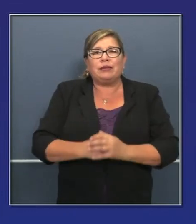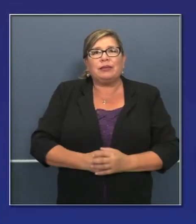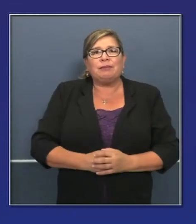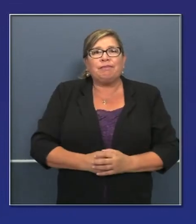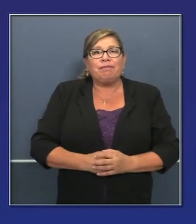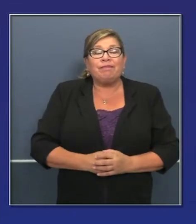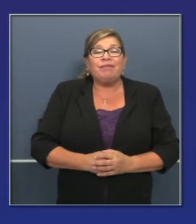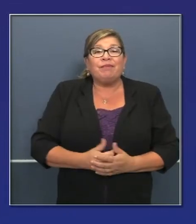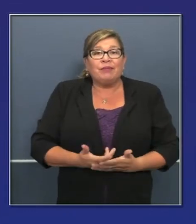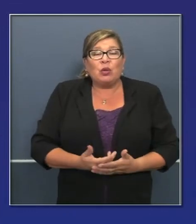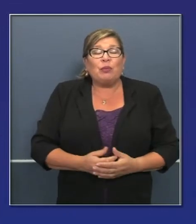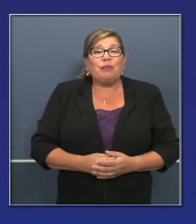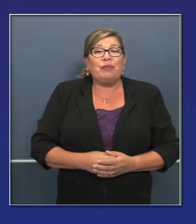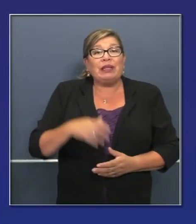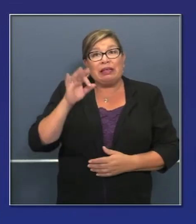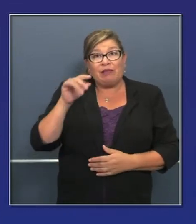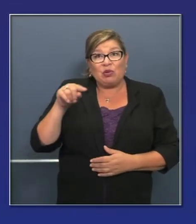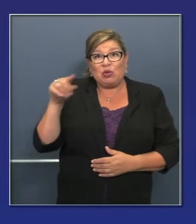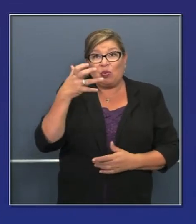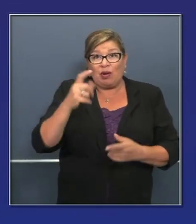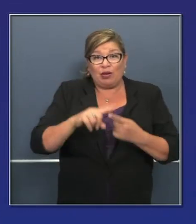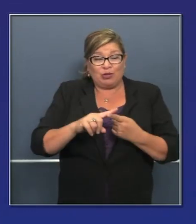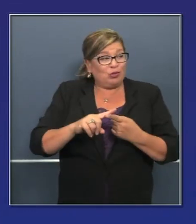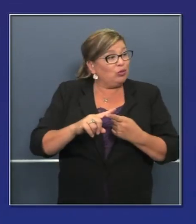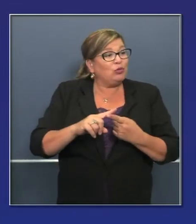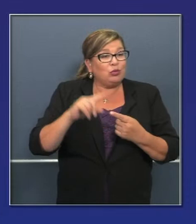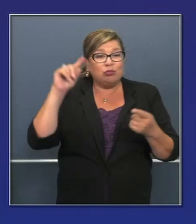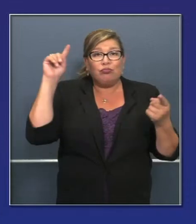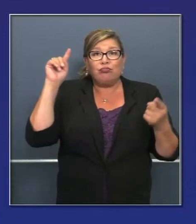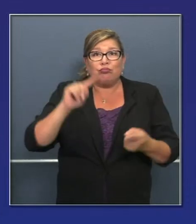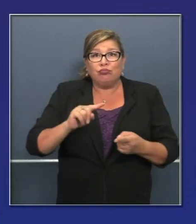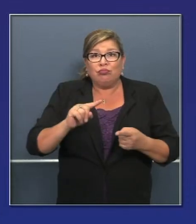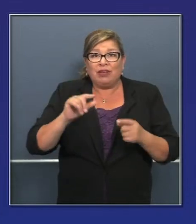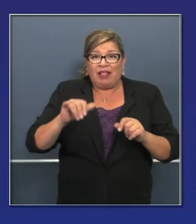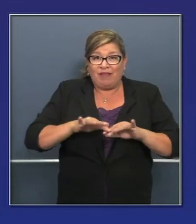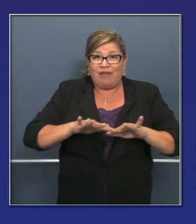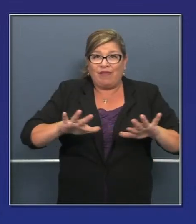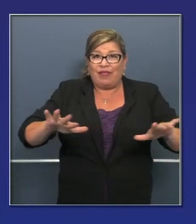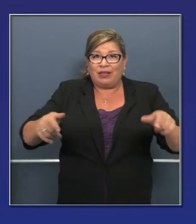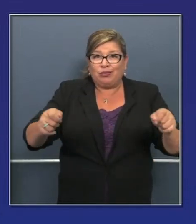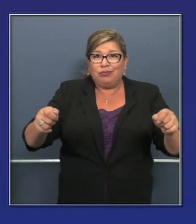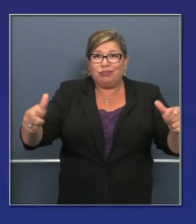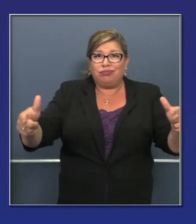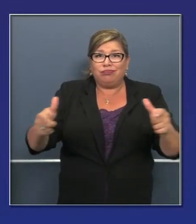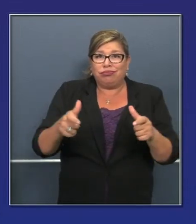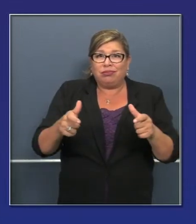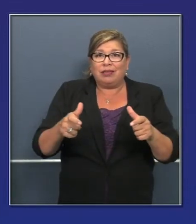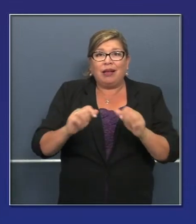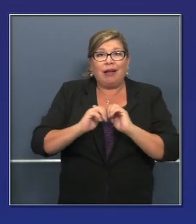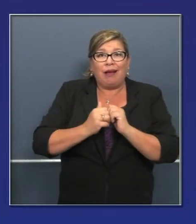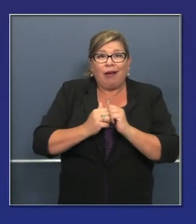virus besides just wearing a mask again one of the most profound and significant non-pharmaceutical